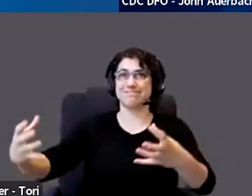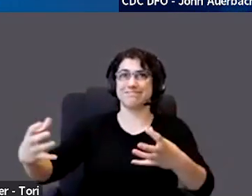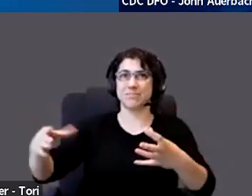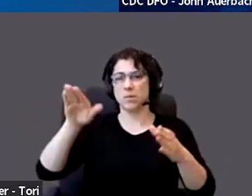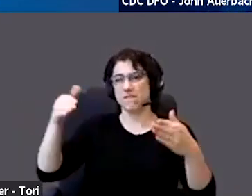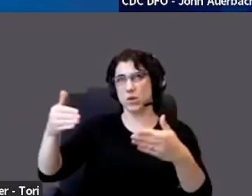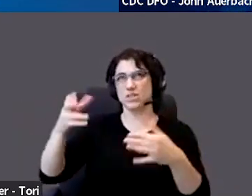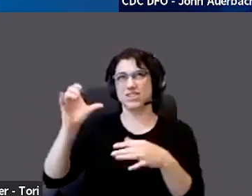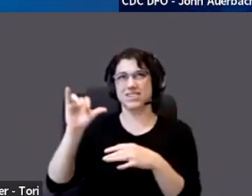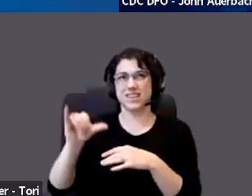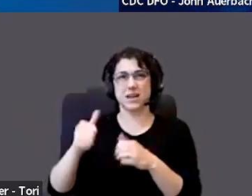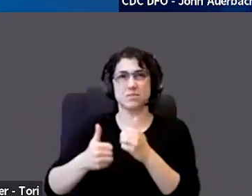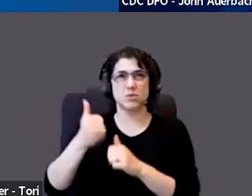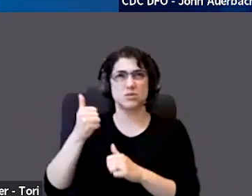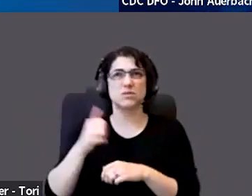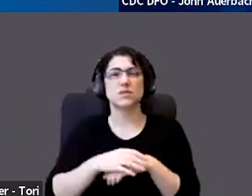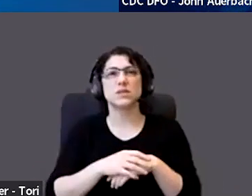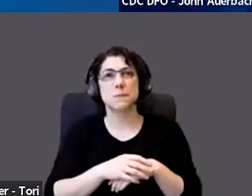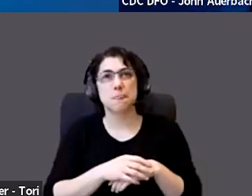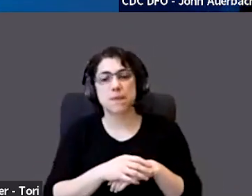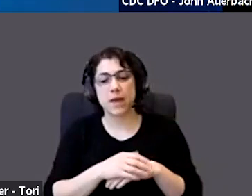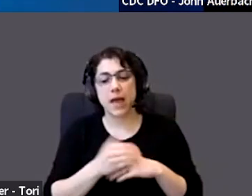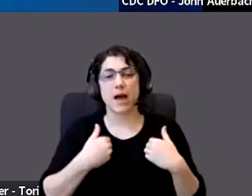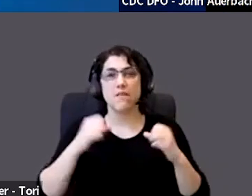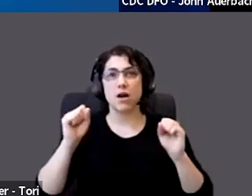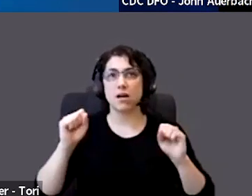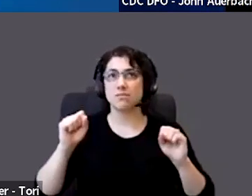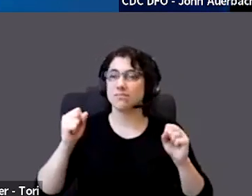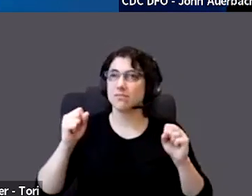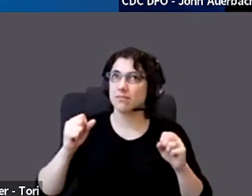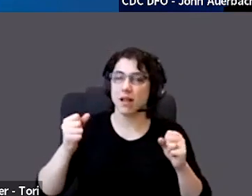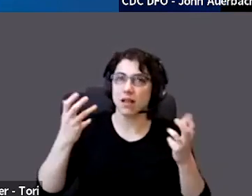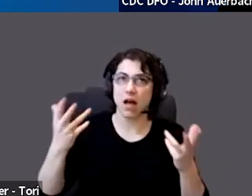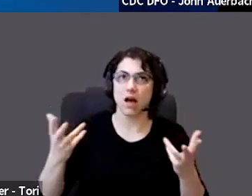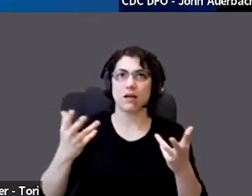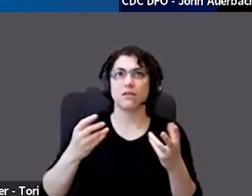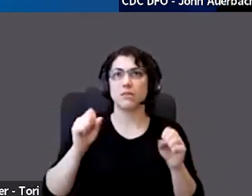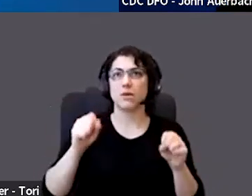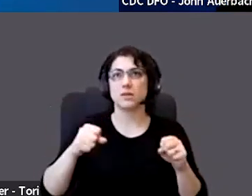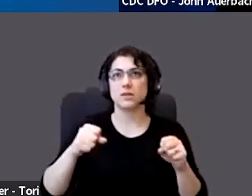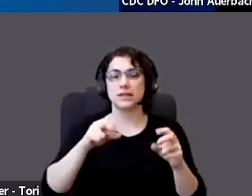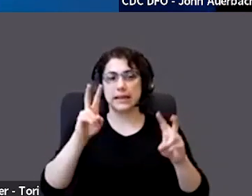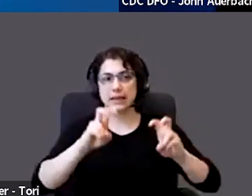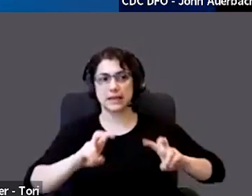There are a lot of possibilities of utilizing other data sources and data systems, and we would love to have your input